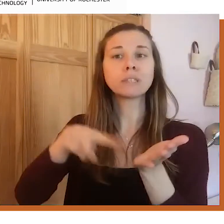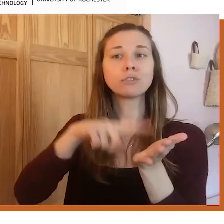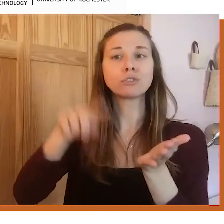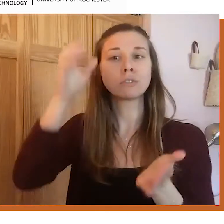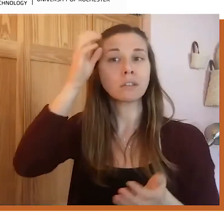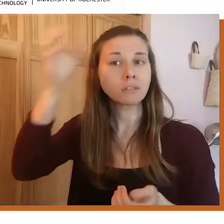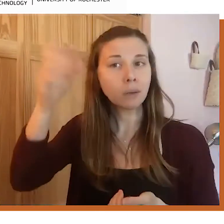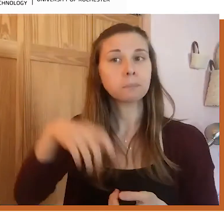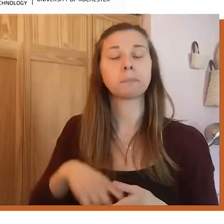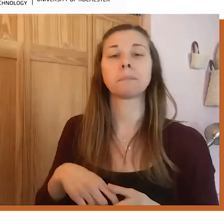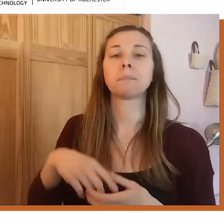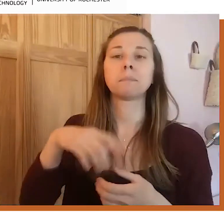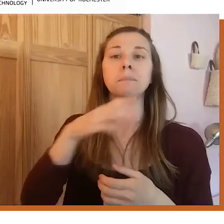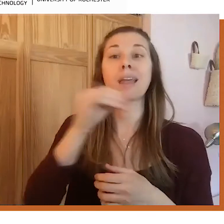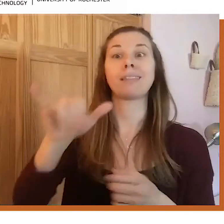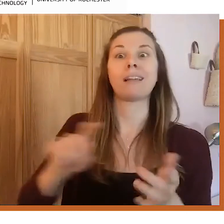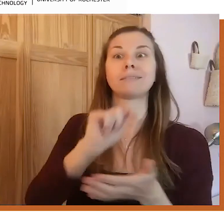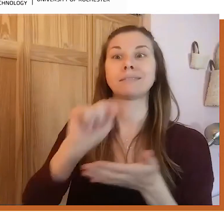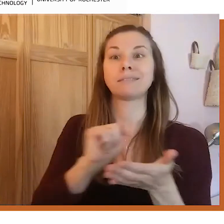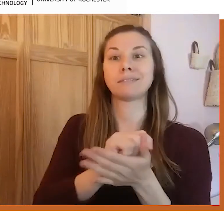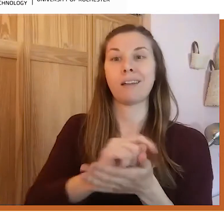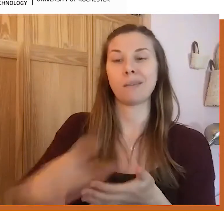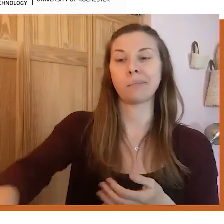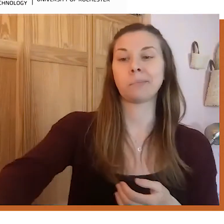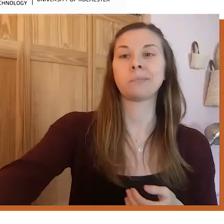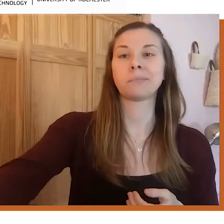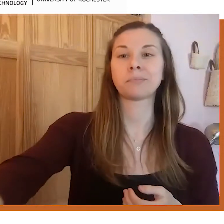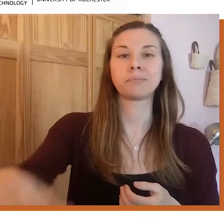about some medical concepts, and at the time I worked there,